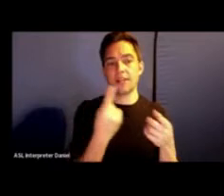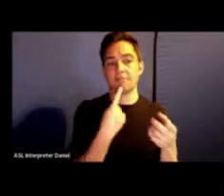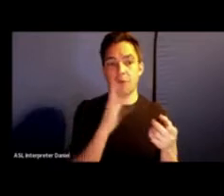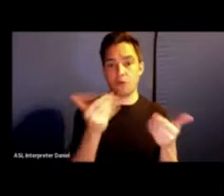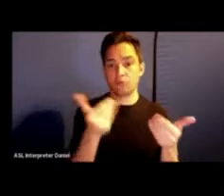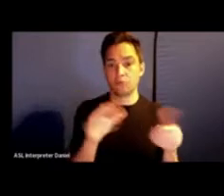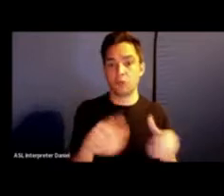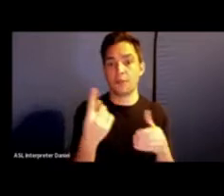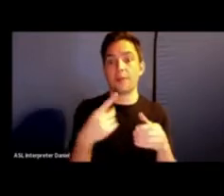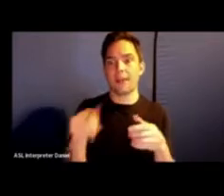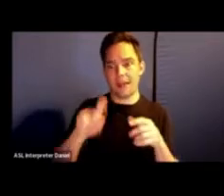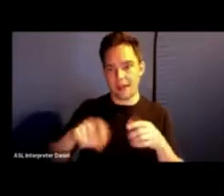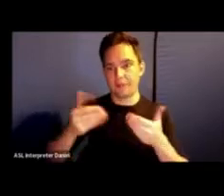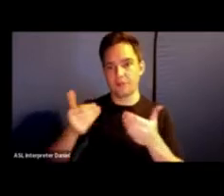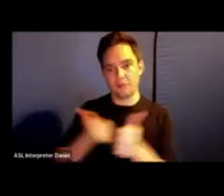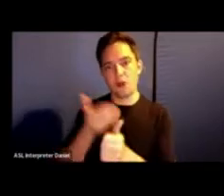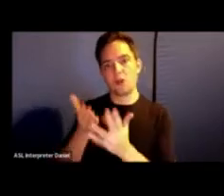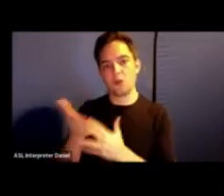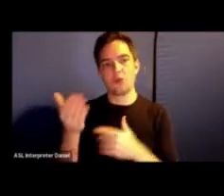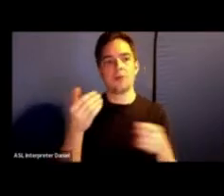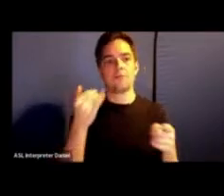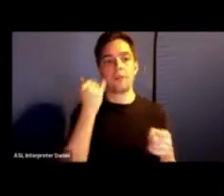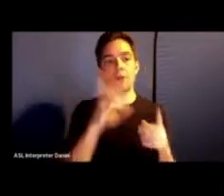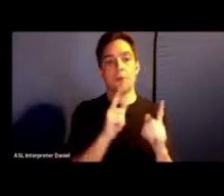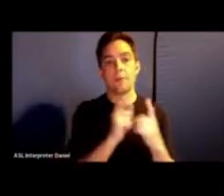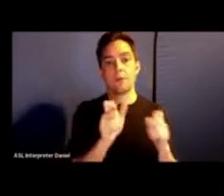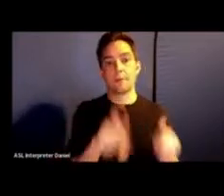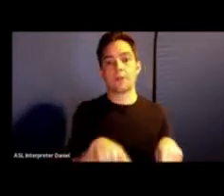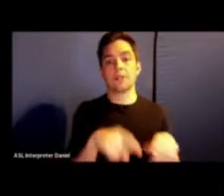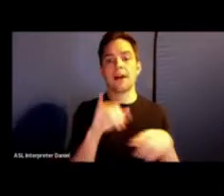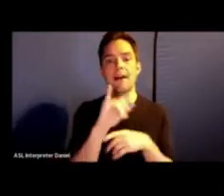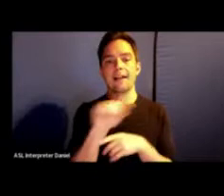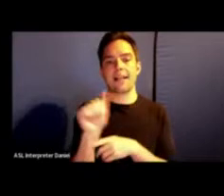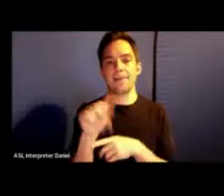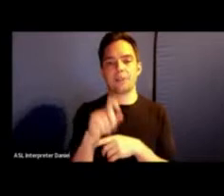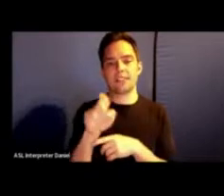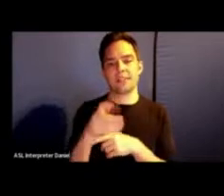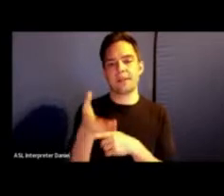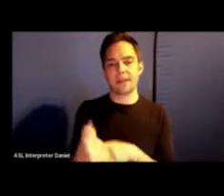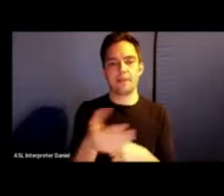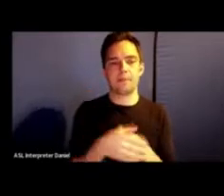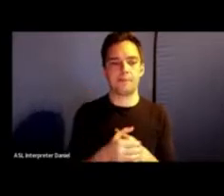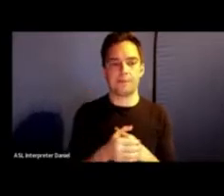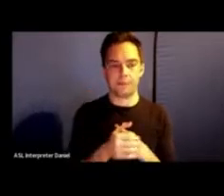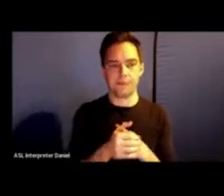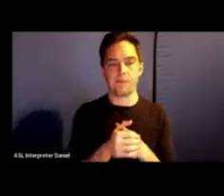they have to do it. If they're going to meet with the purchasing the I&A person needs to be there. My part my current